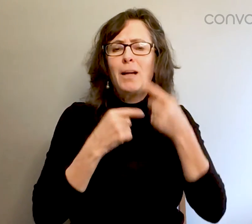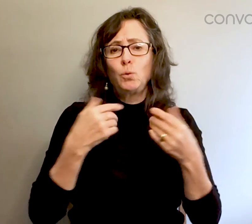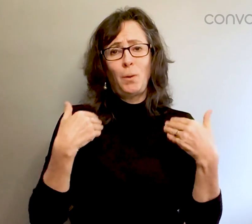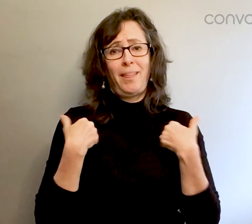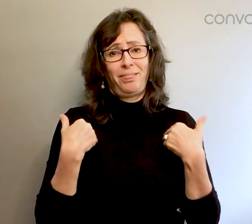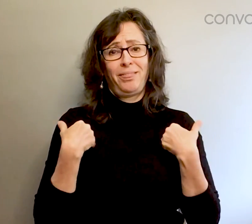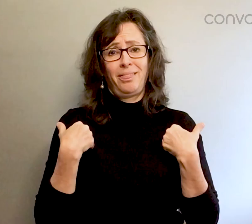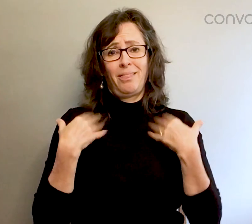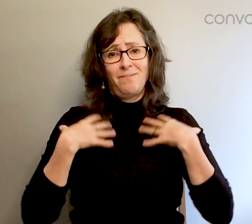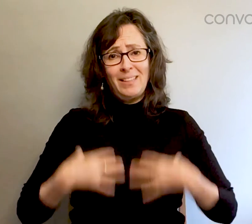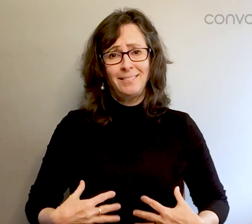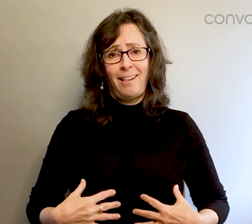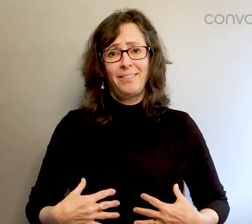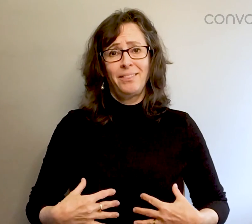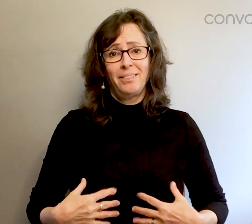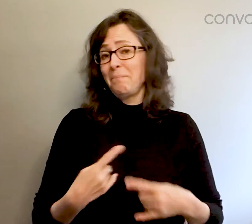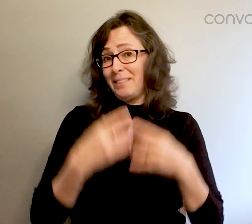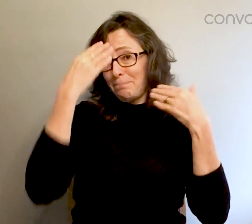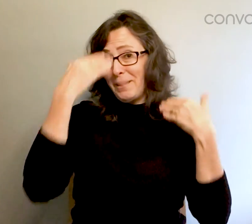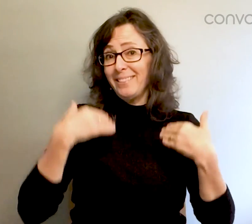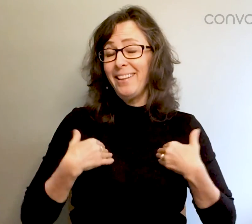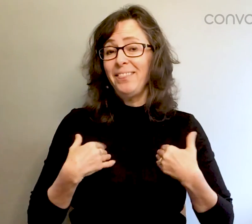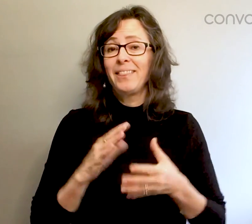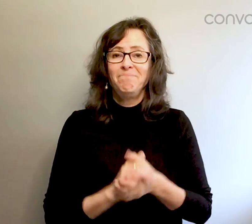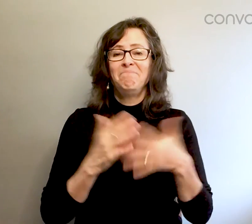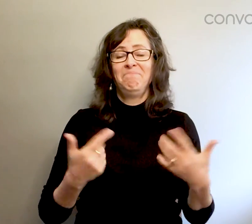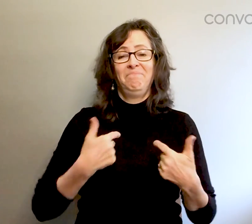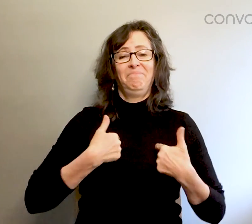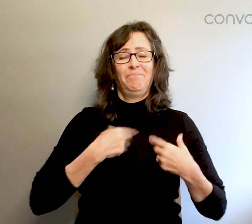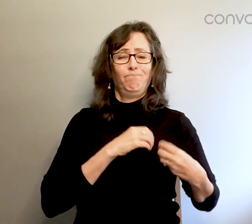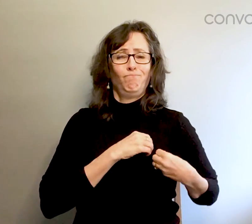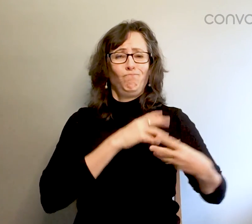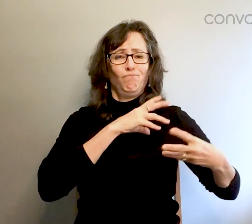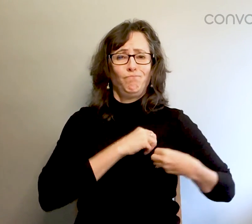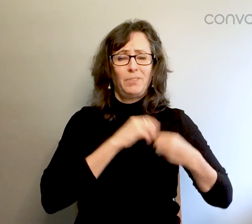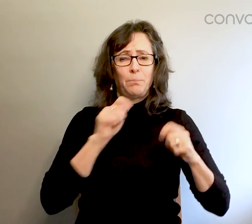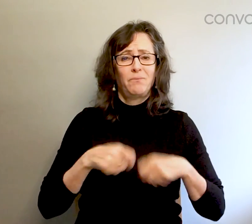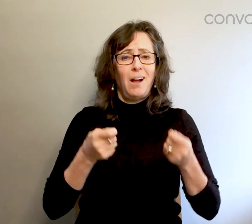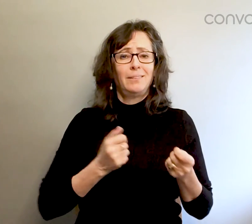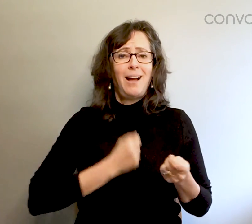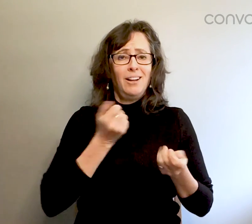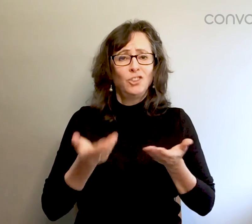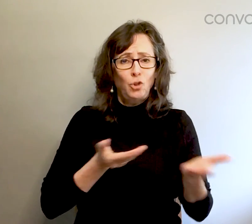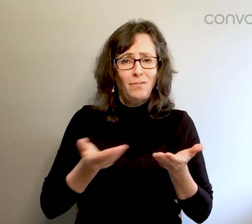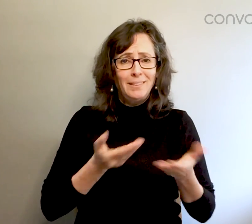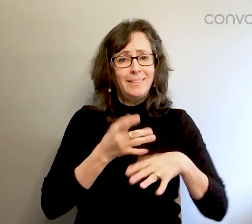to physical and mental health services. I am passionate about the services we provide;